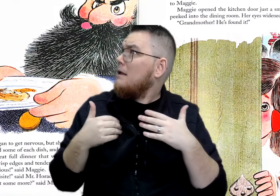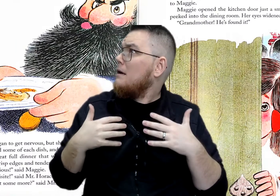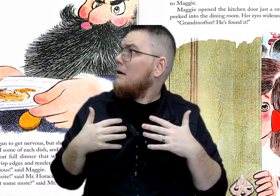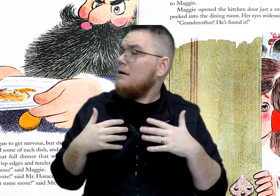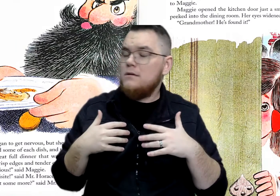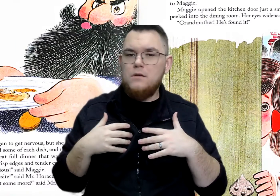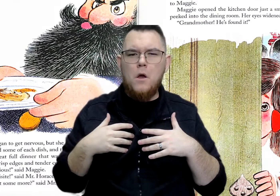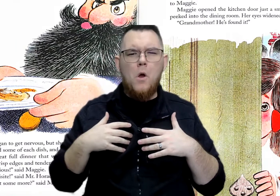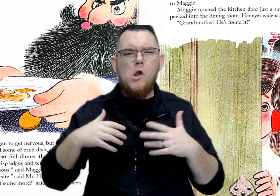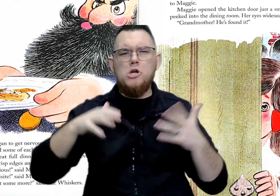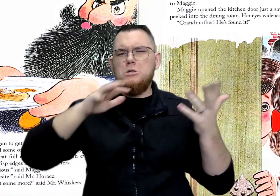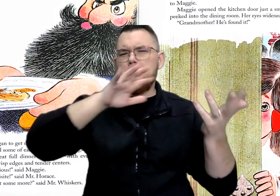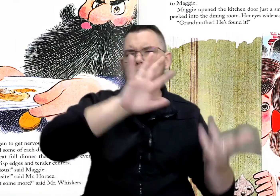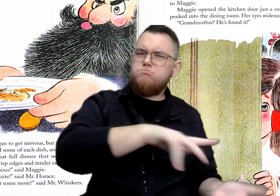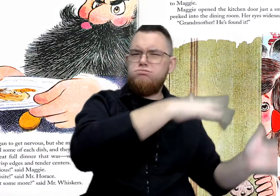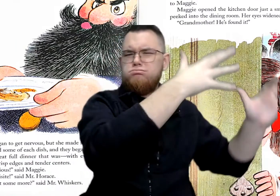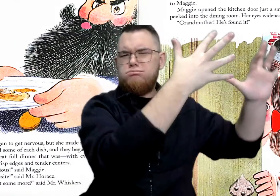Crash— clumpity!